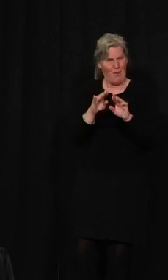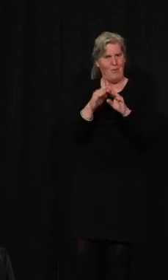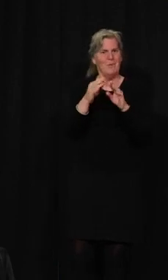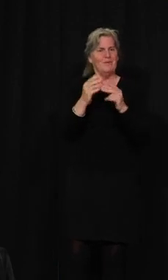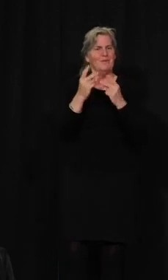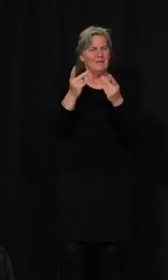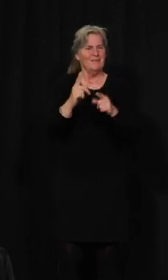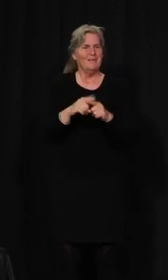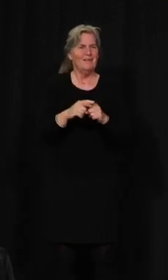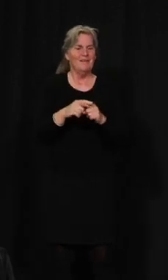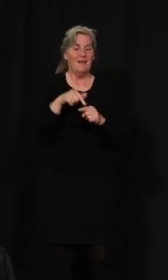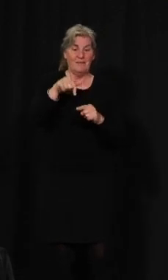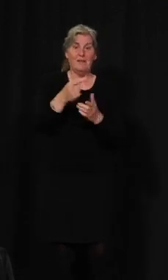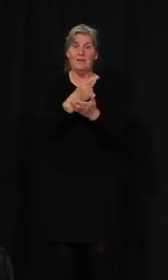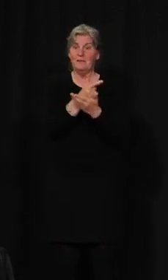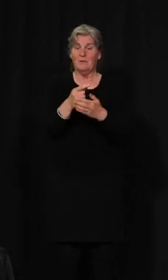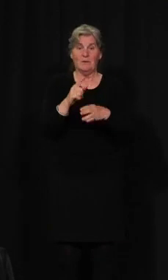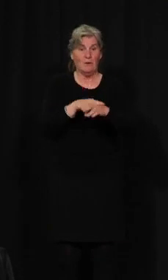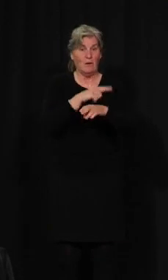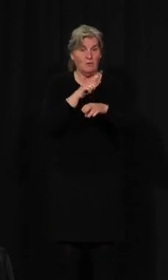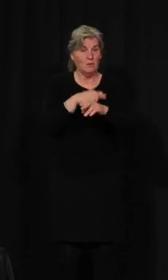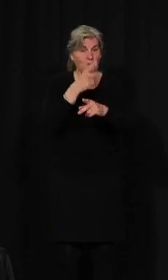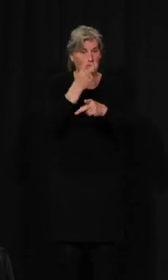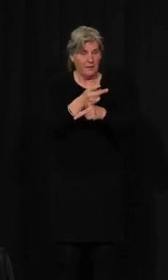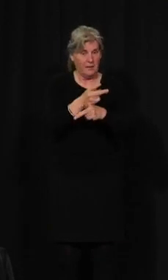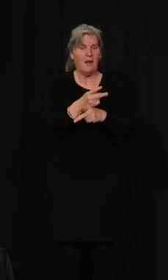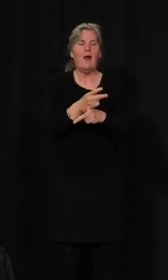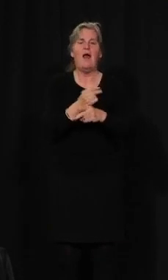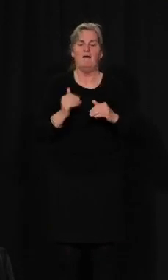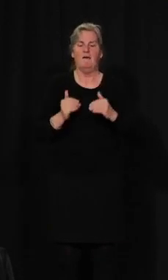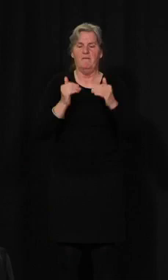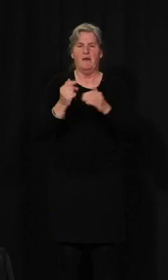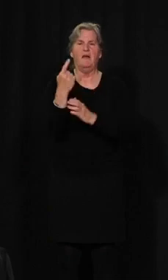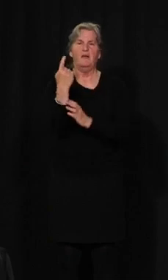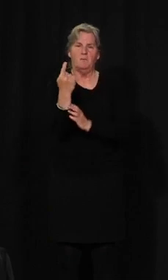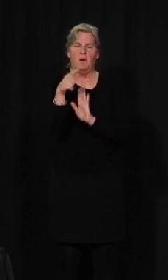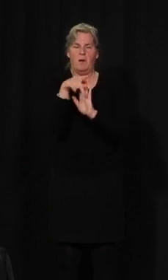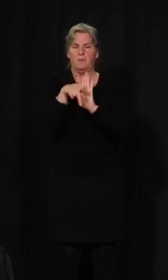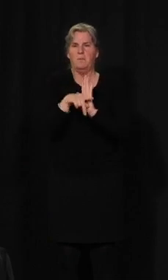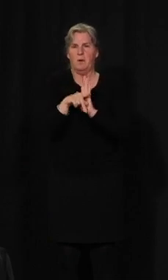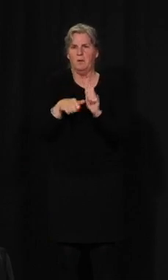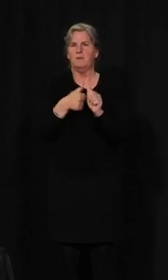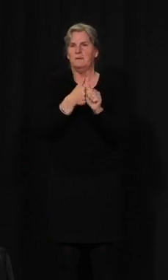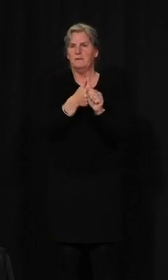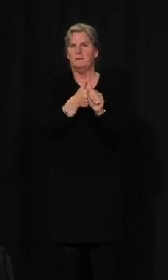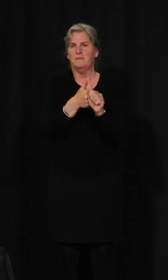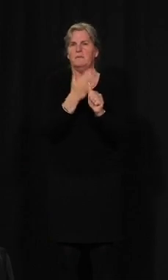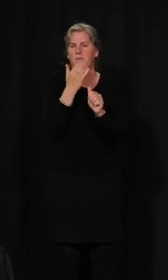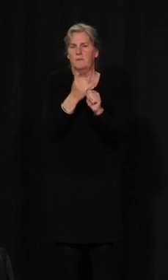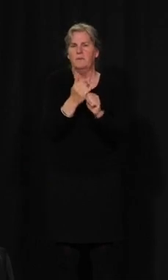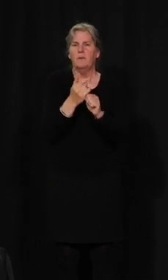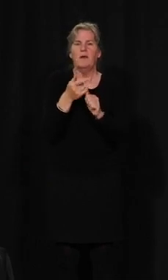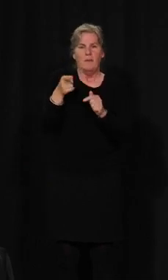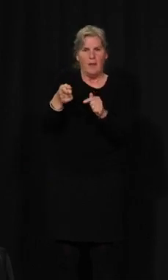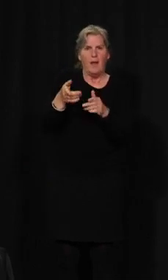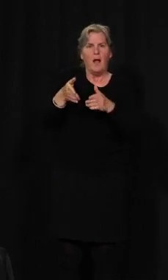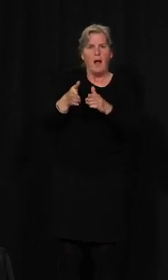beginning this week, long-term care has introduced phase one of its visiting policy throughout s homes. Rest -- residents are able to